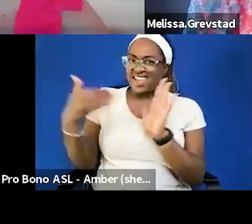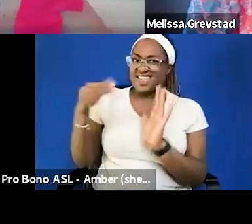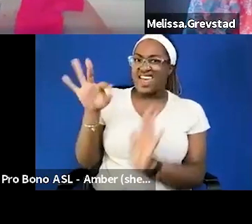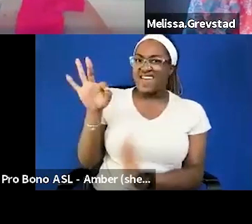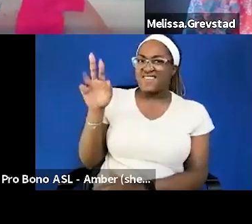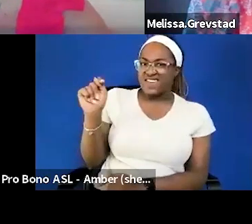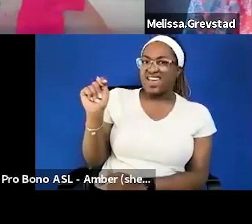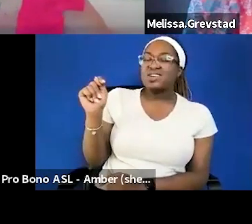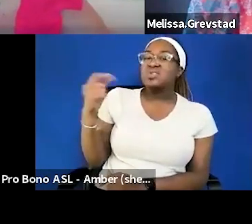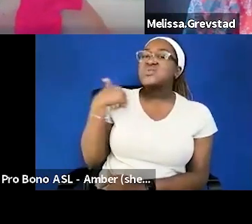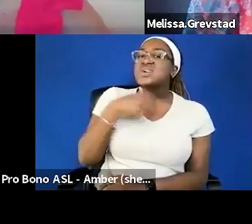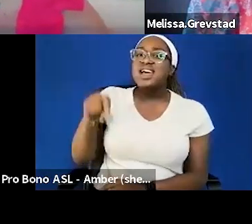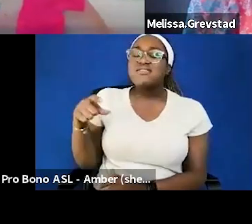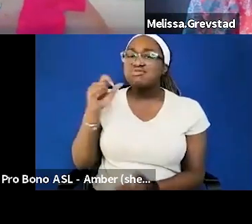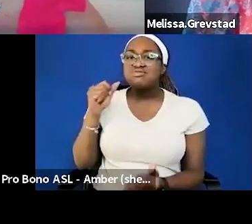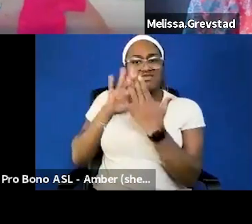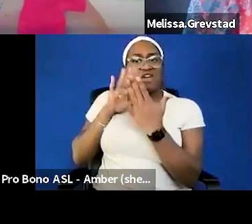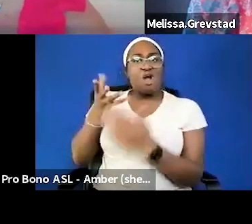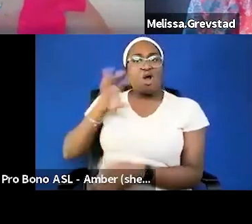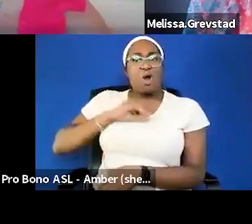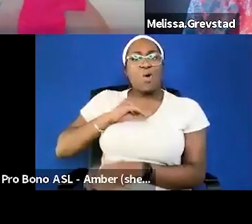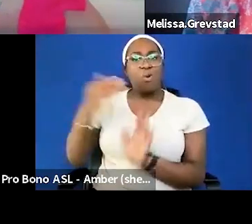anti fatness and things that can be challenging for people.